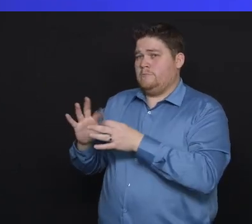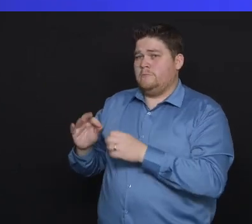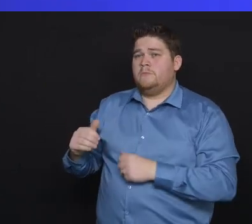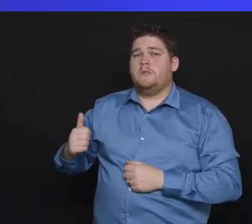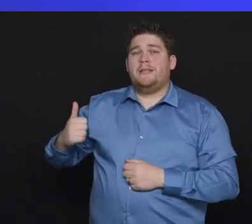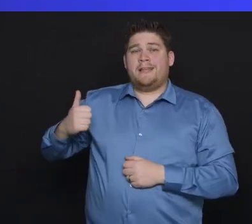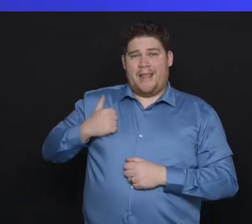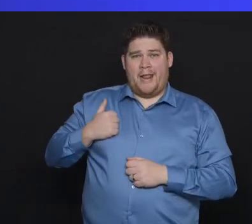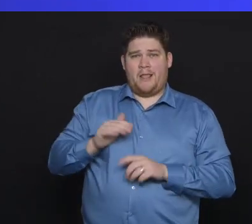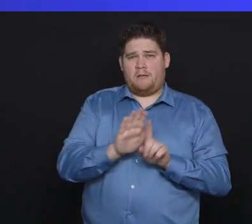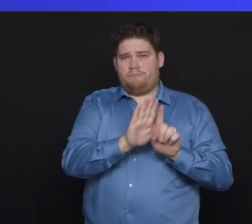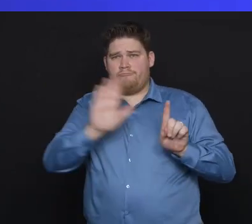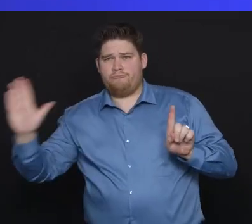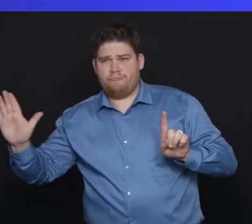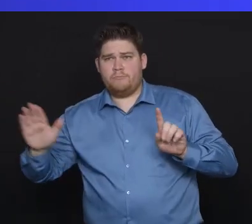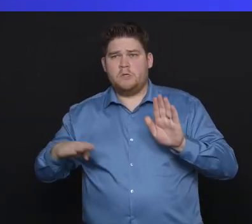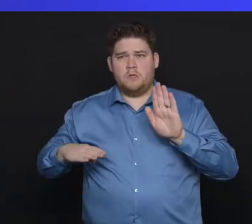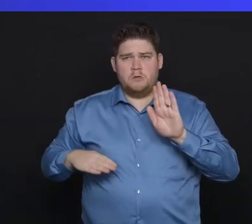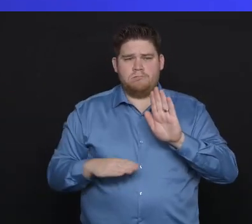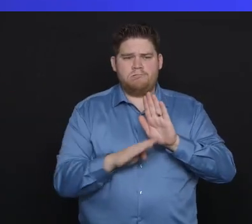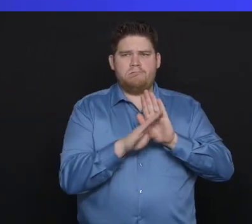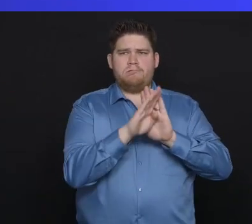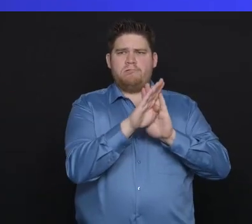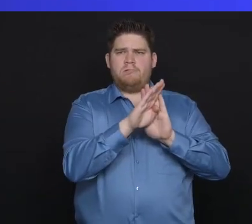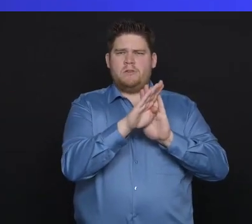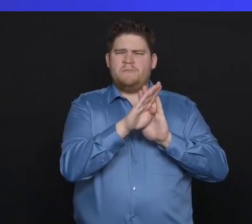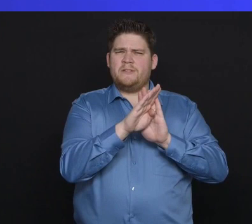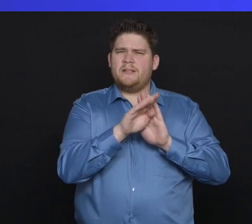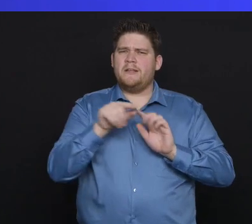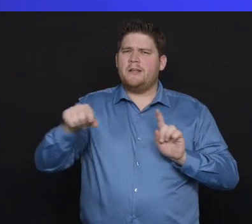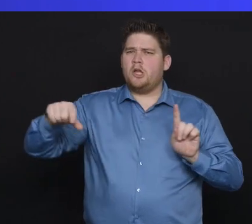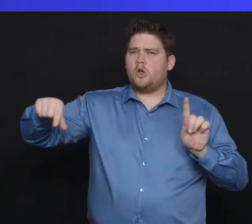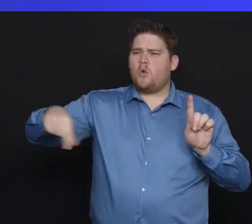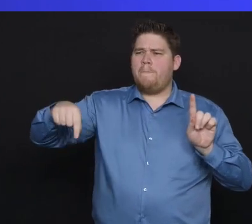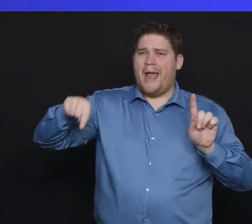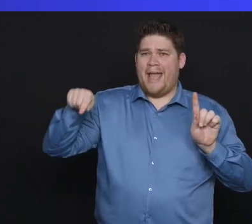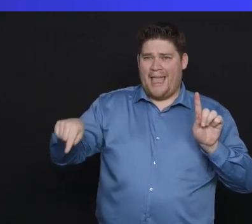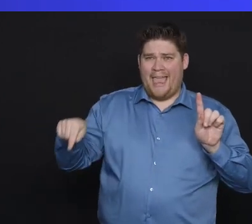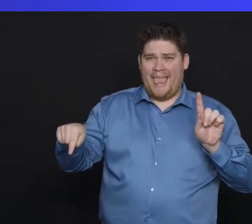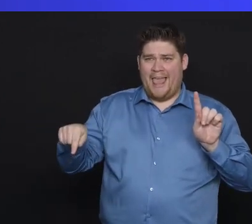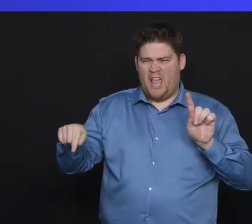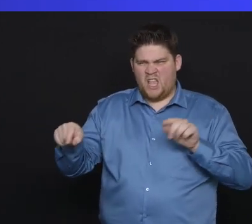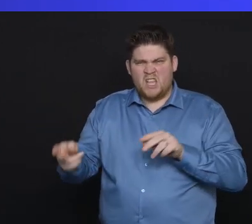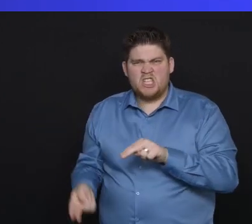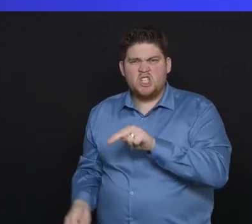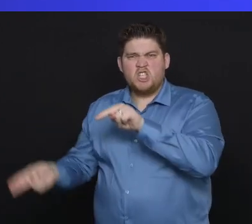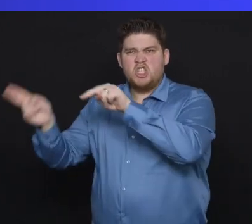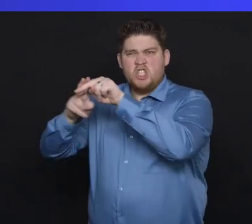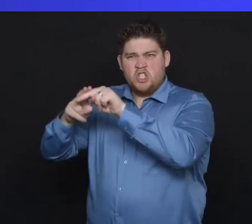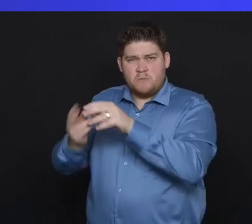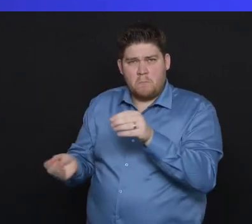you made about Canada's overall cases rate going up because Québec reporting probable cases. I'm wondering, if BC started reporting as